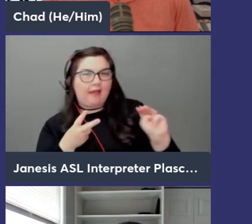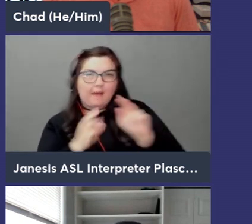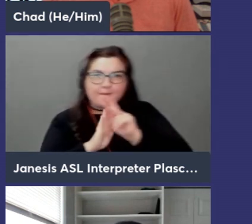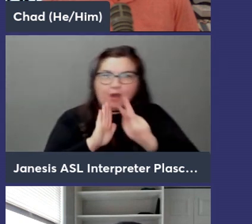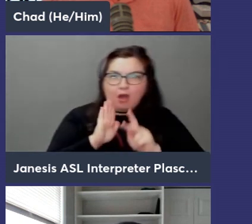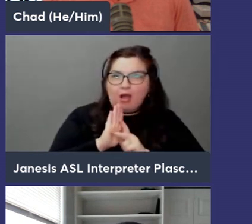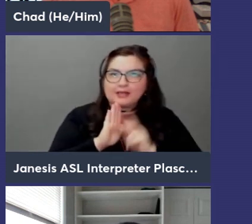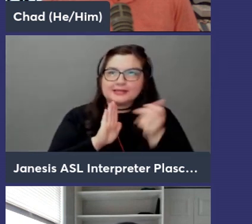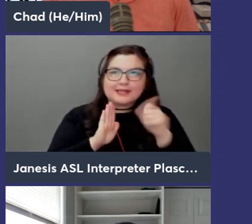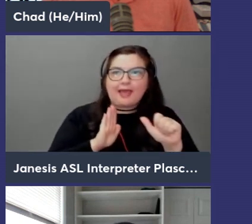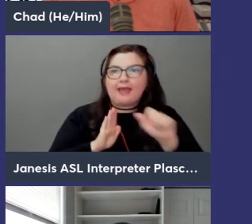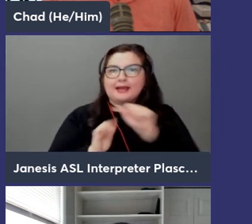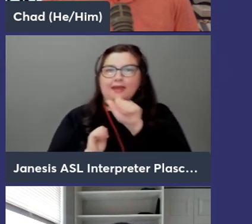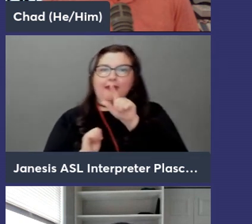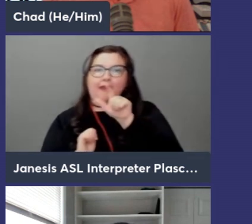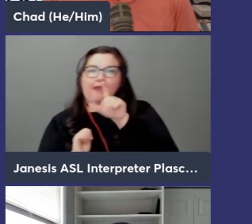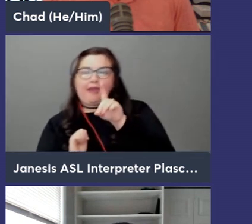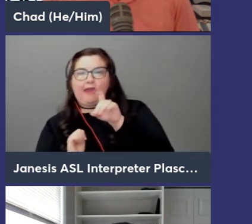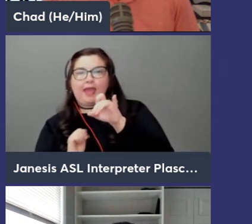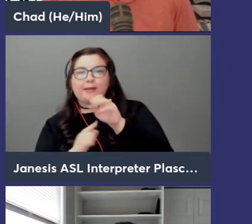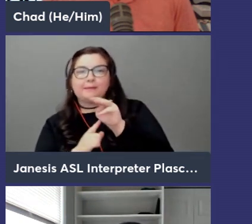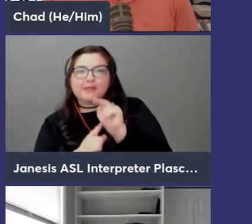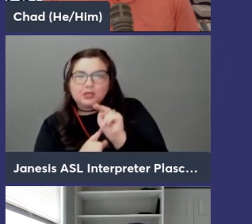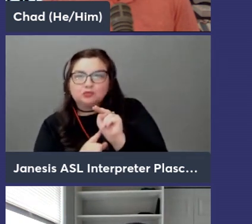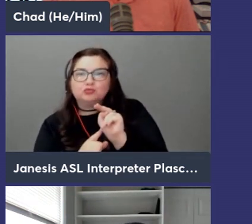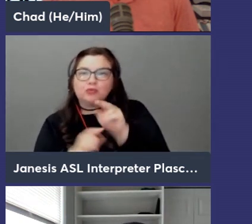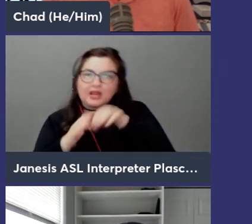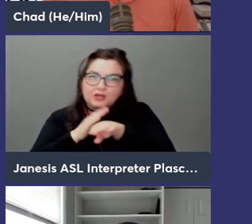administrator access policies or contain stars?